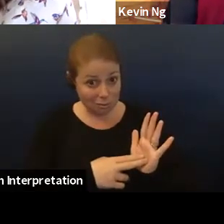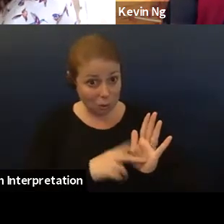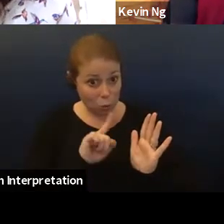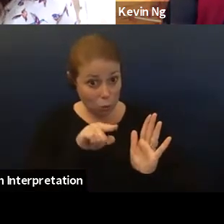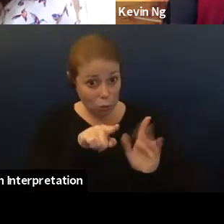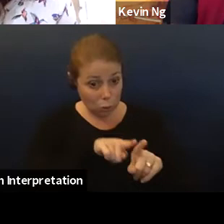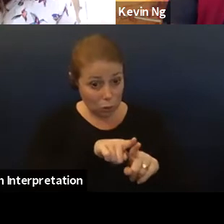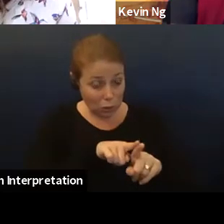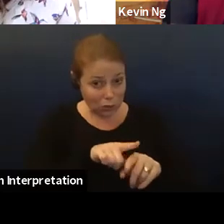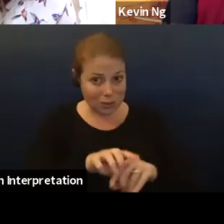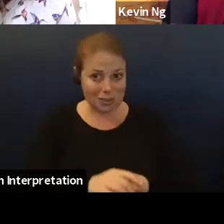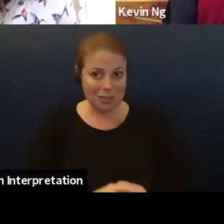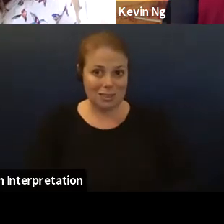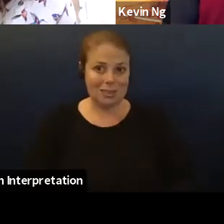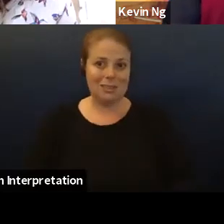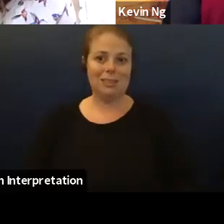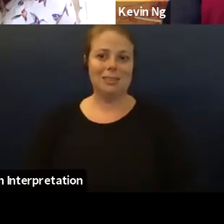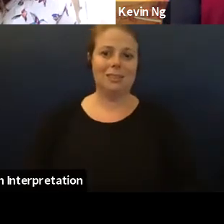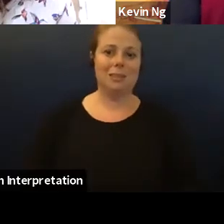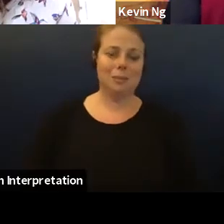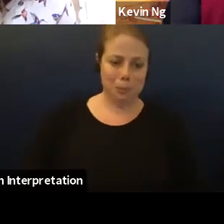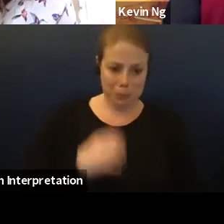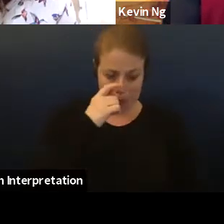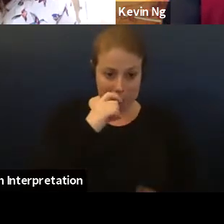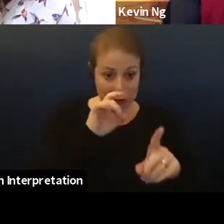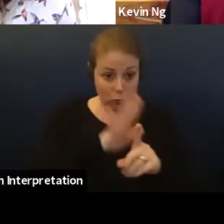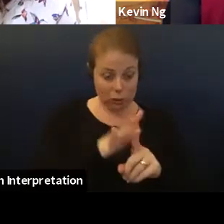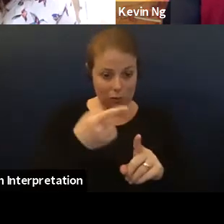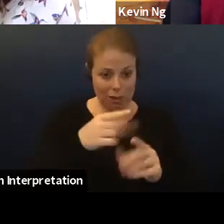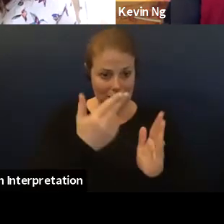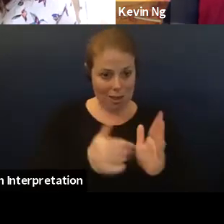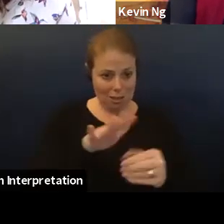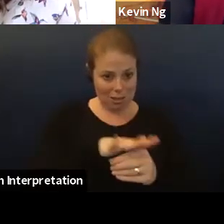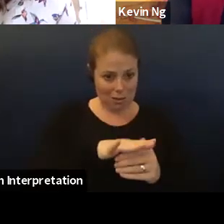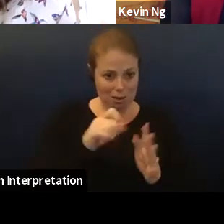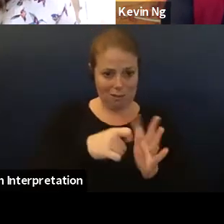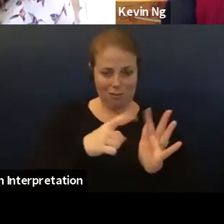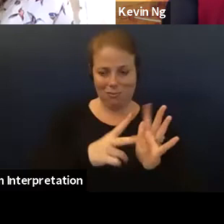about yourself as well as the sector. Yeah, I think I've learned the shear amount,